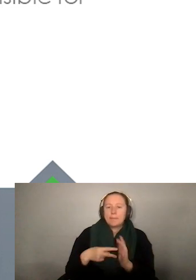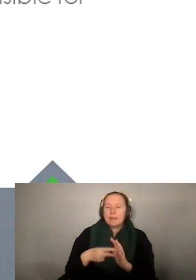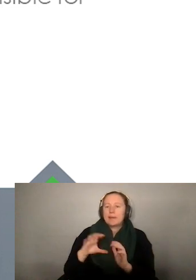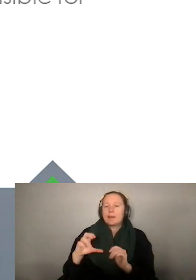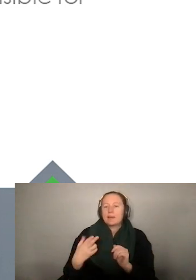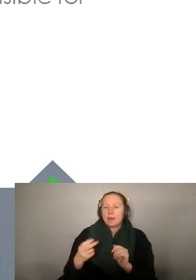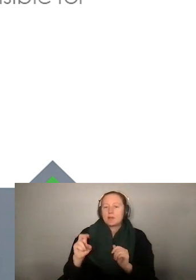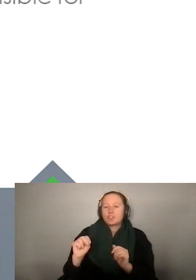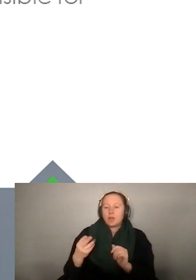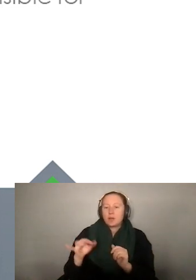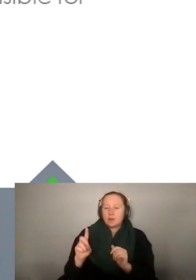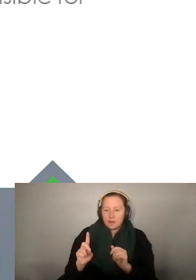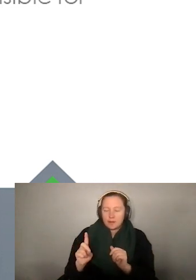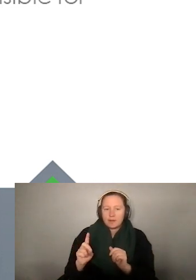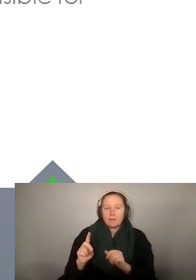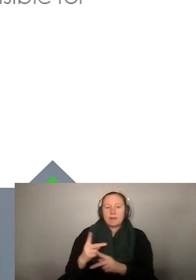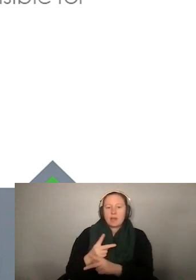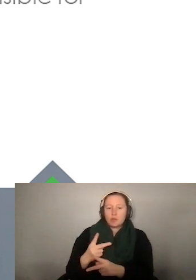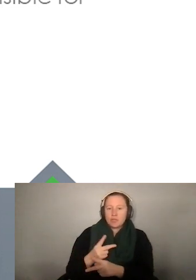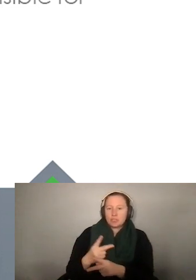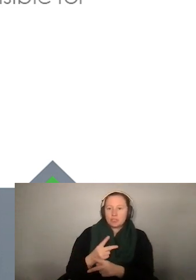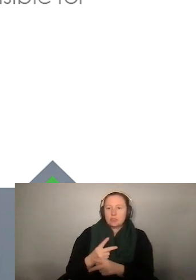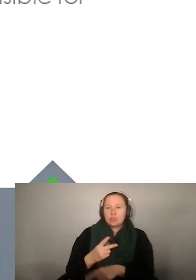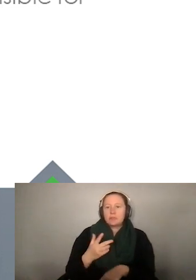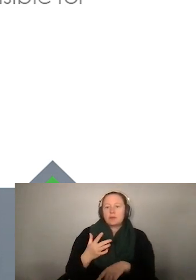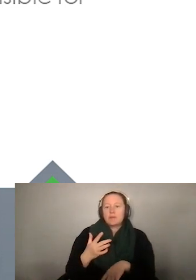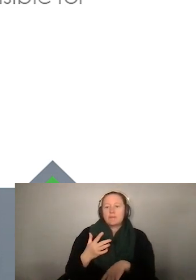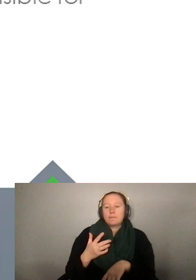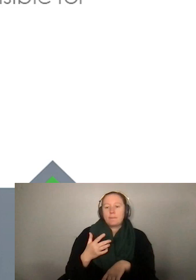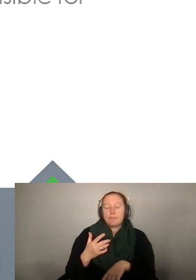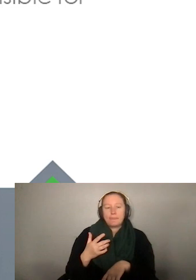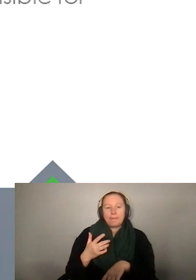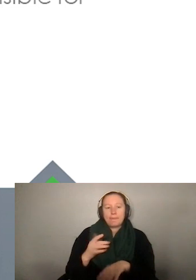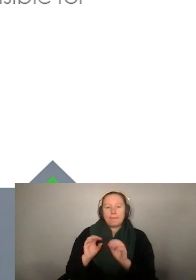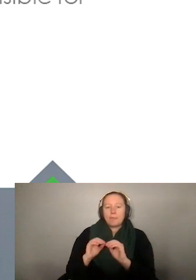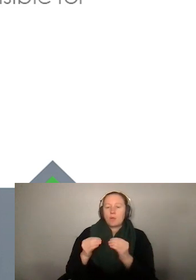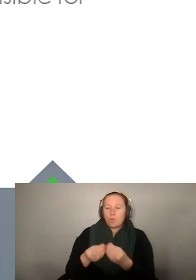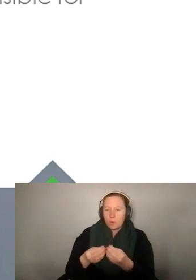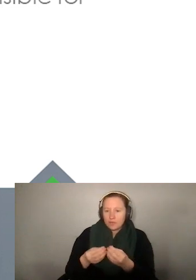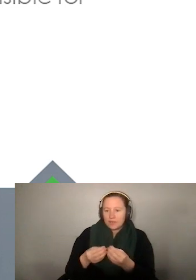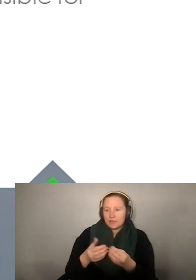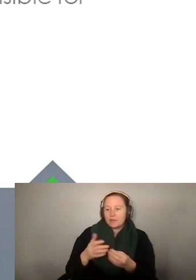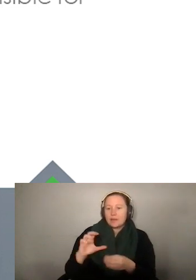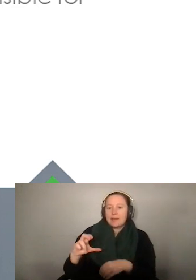A cash on hand calculation is basically a calculation of the organization cash position